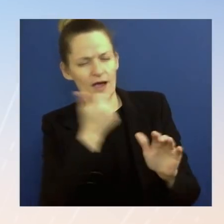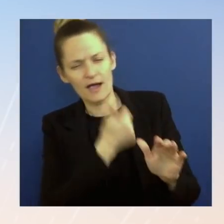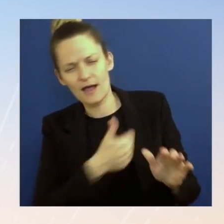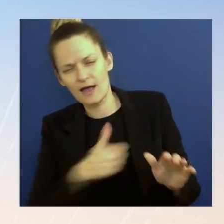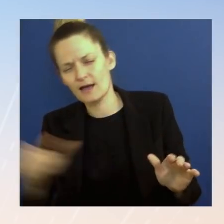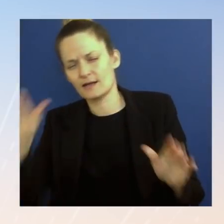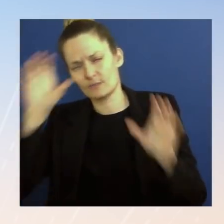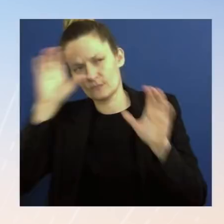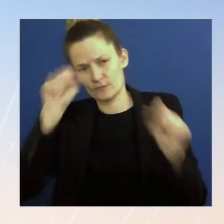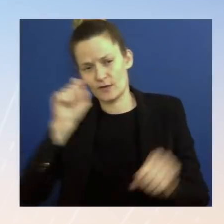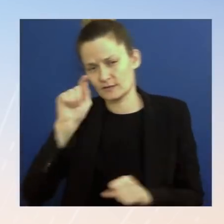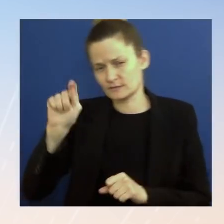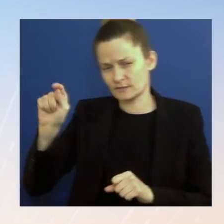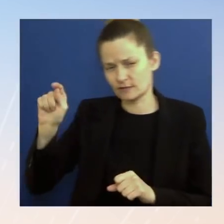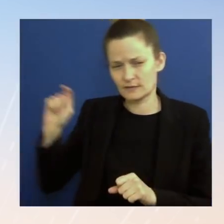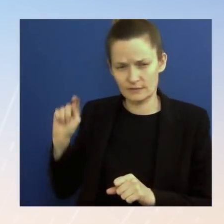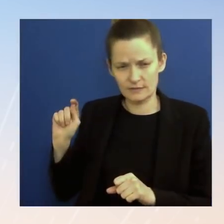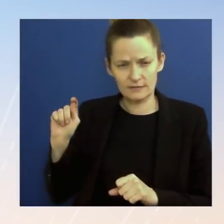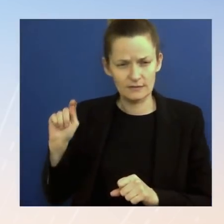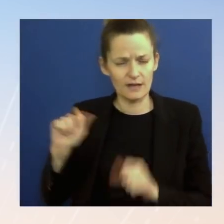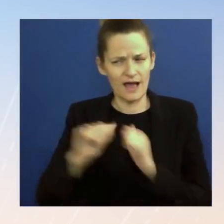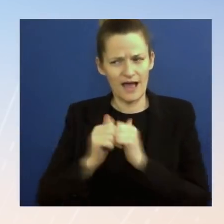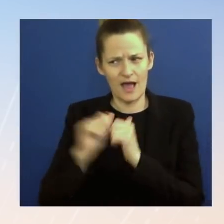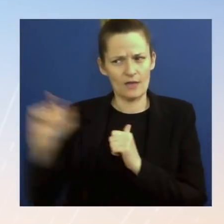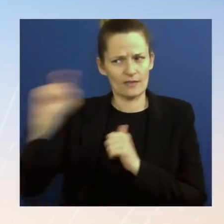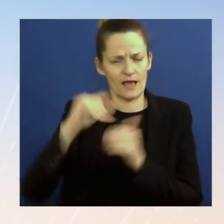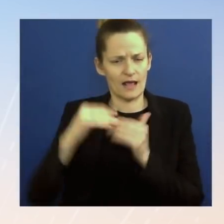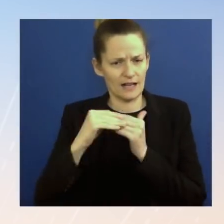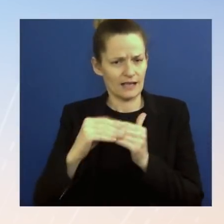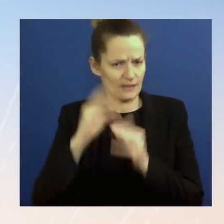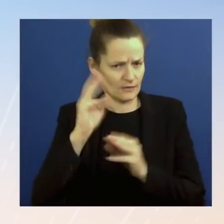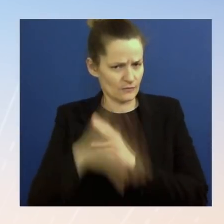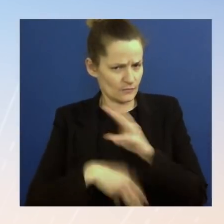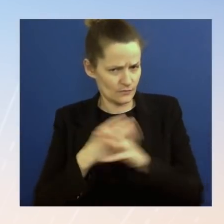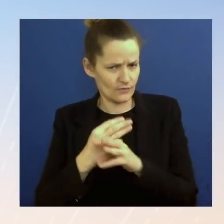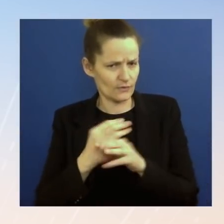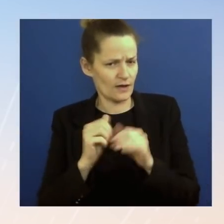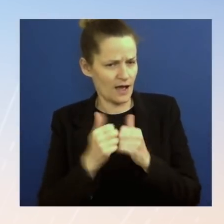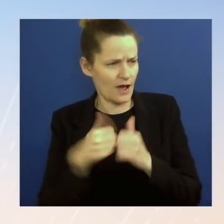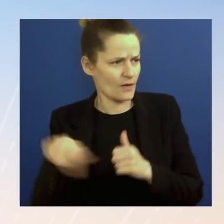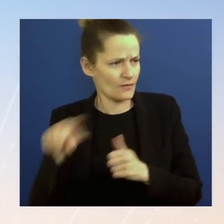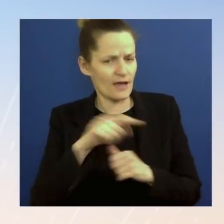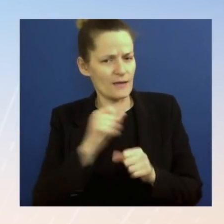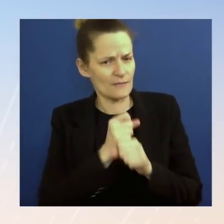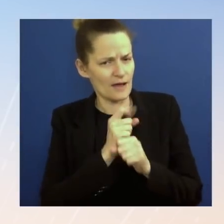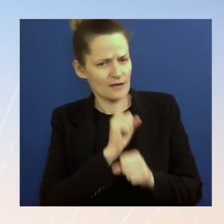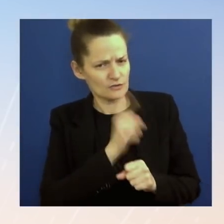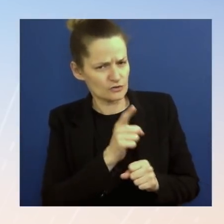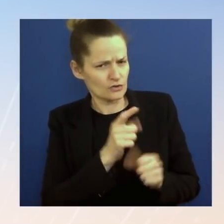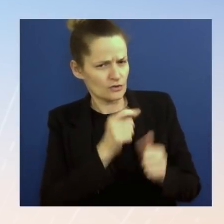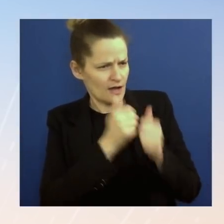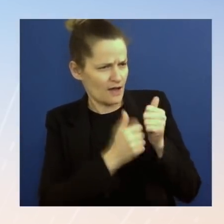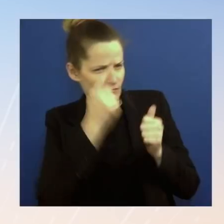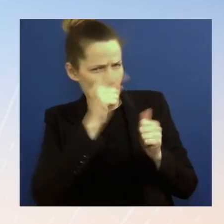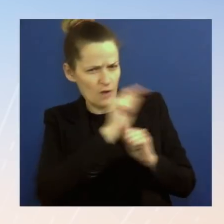how you can make very clear that actions are horrific, that they are not acceptable, they're not aligned with global norms,